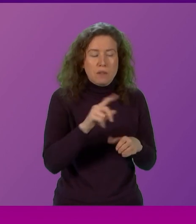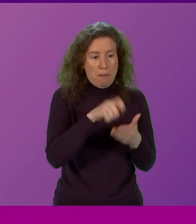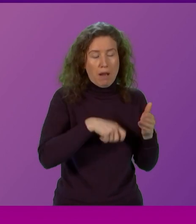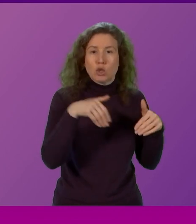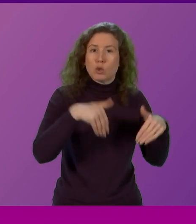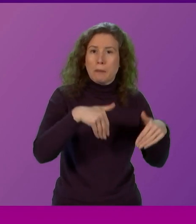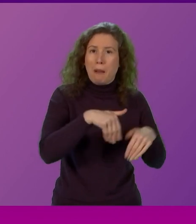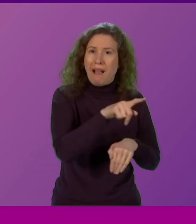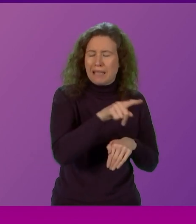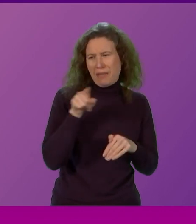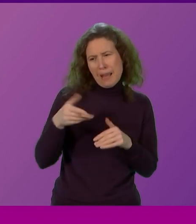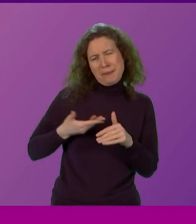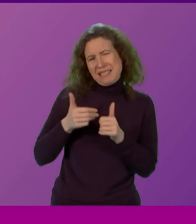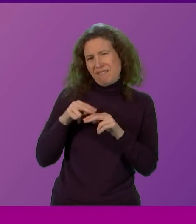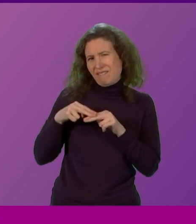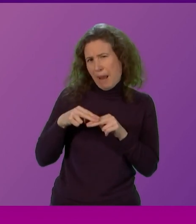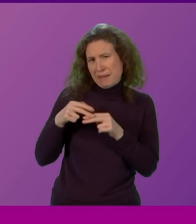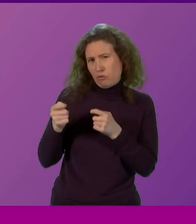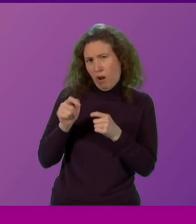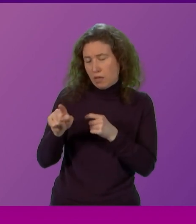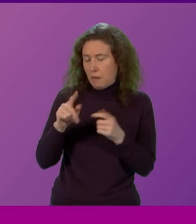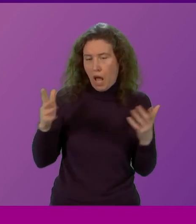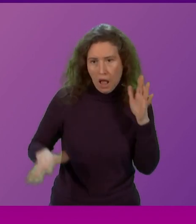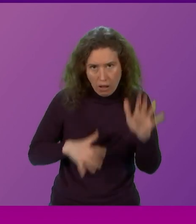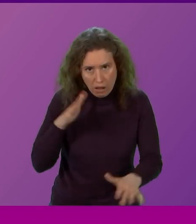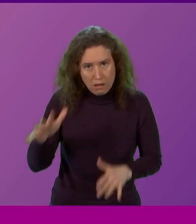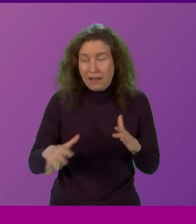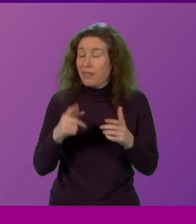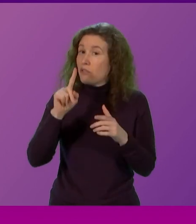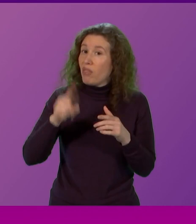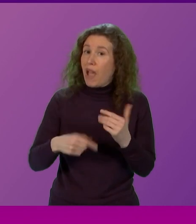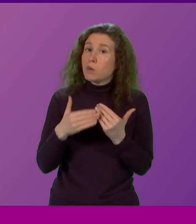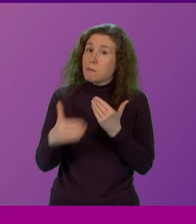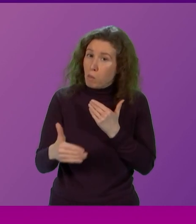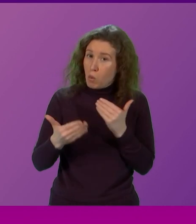It is a family-run business that is being thrown under the bus, and there are thousands more businesses like it.